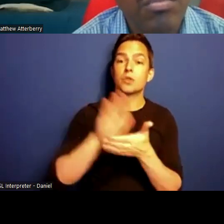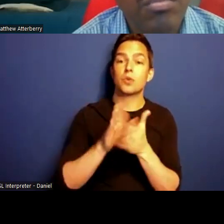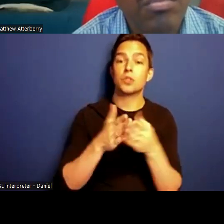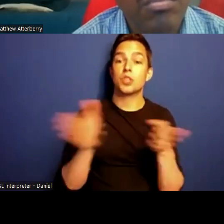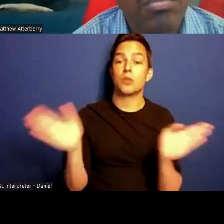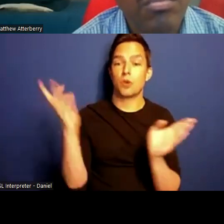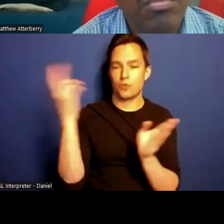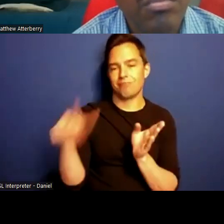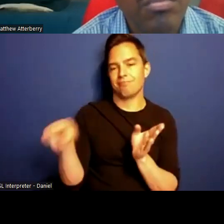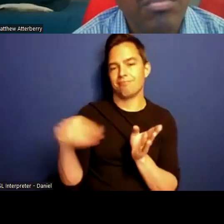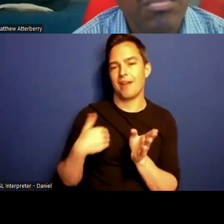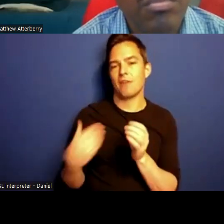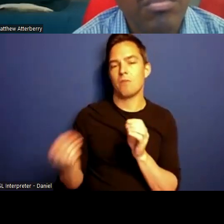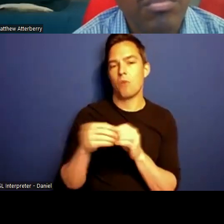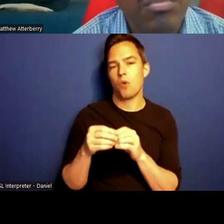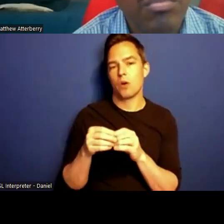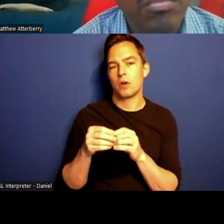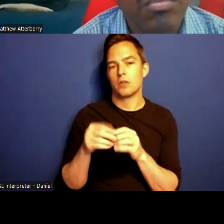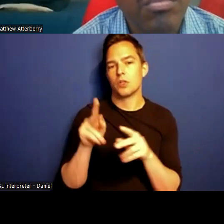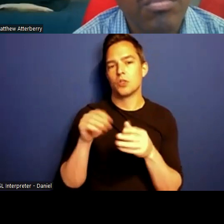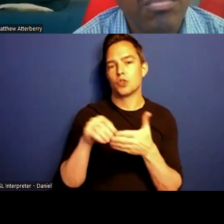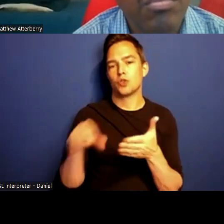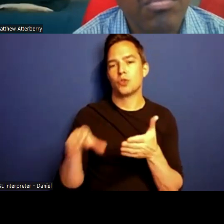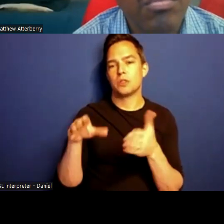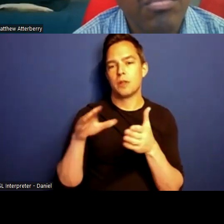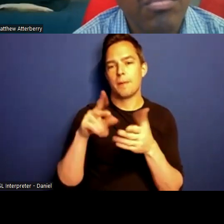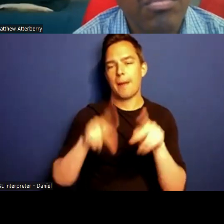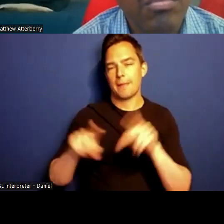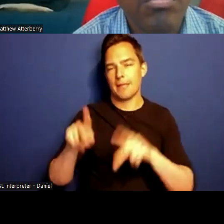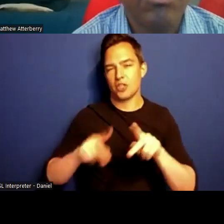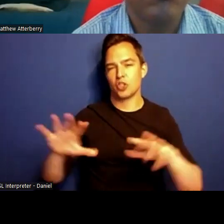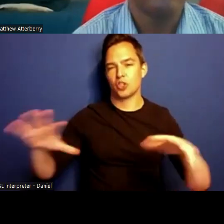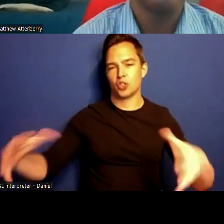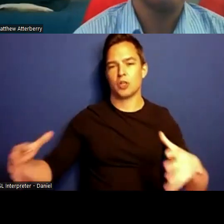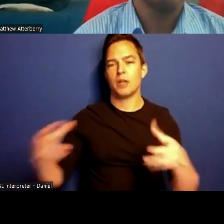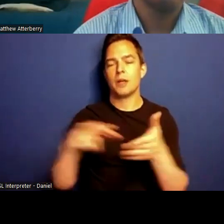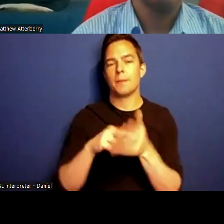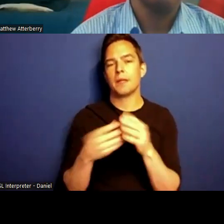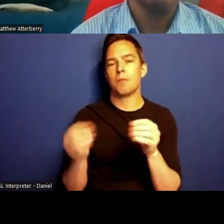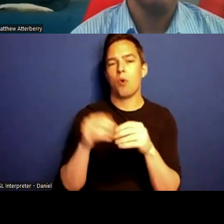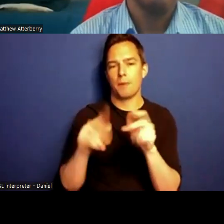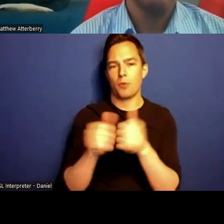to have a bigger student population and that means more people with disabilities on campus